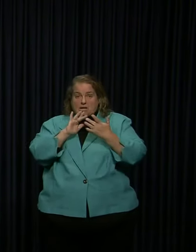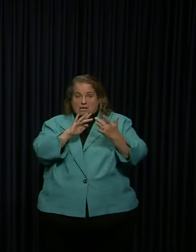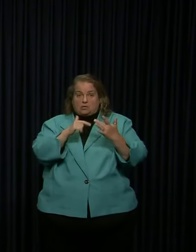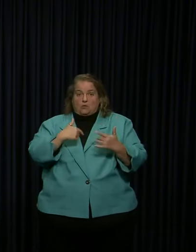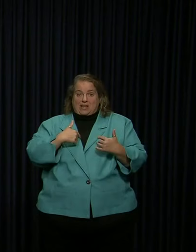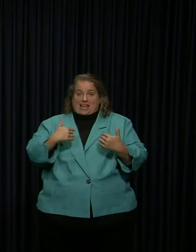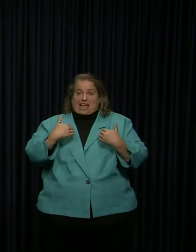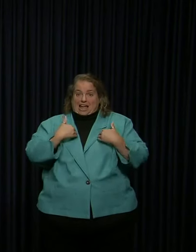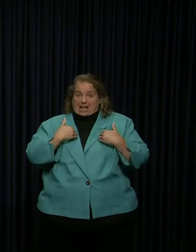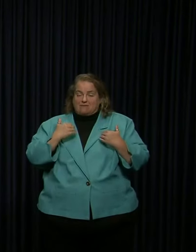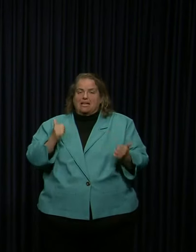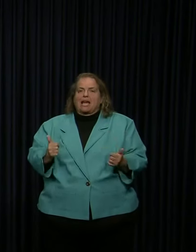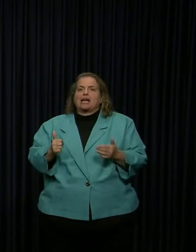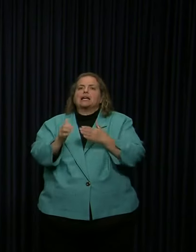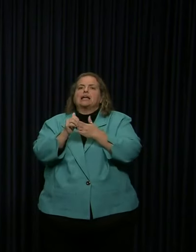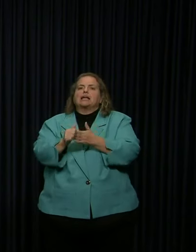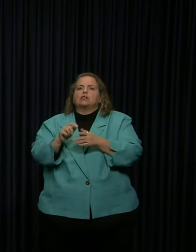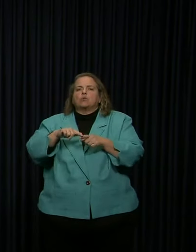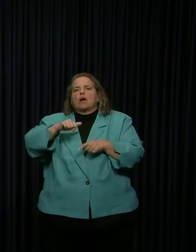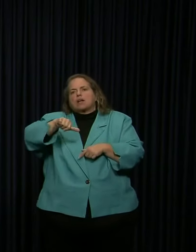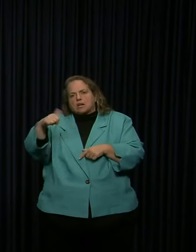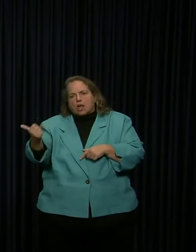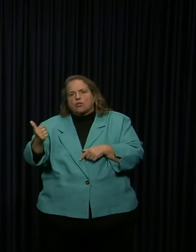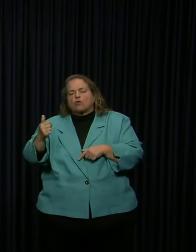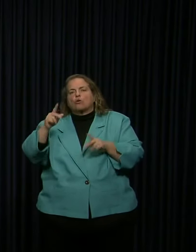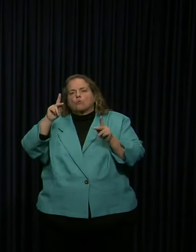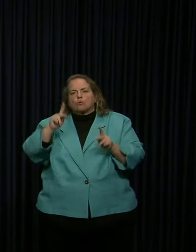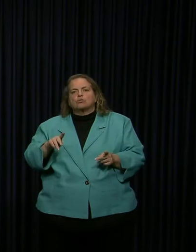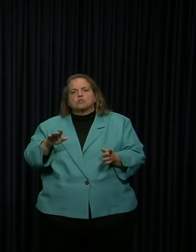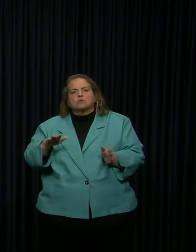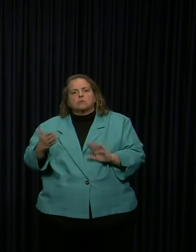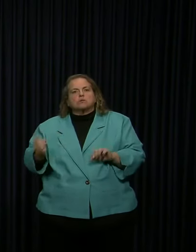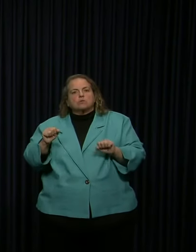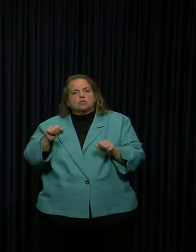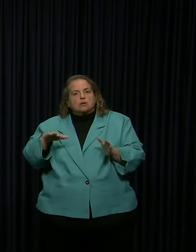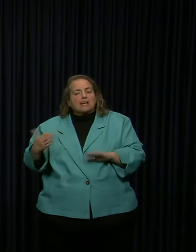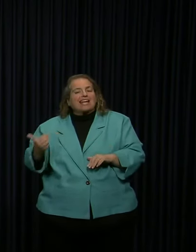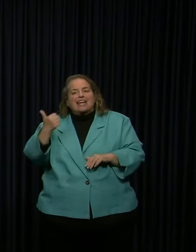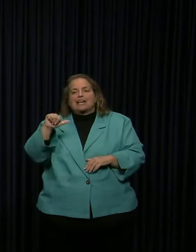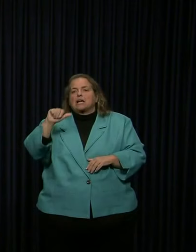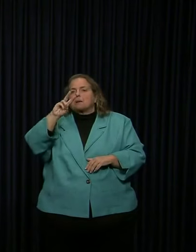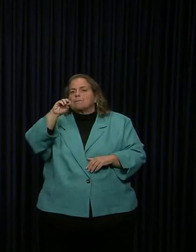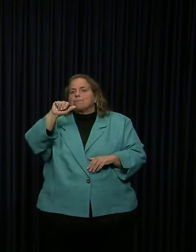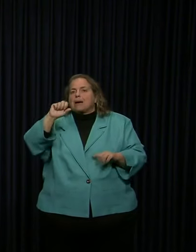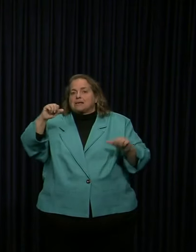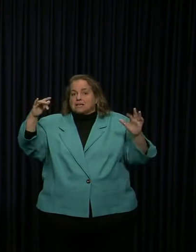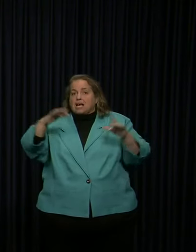AND I'M FINE WITH THAT. THE ONLY THINGS THAT I VETOED